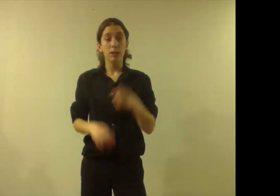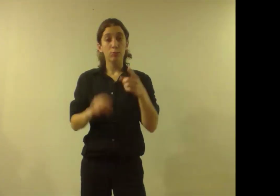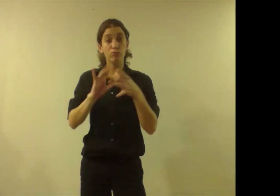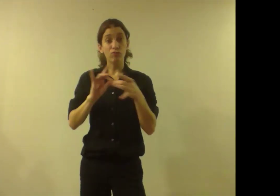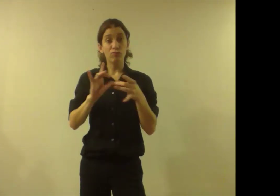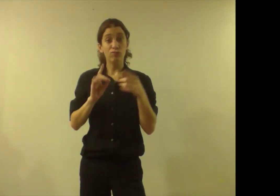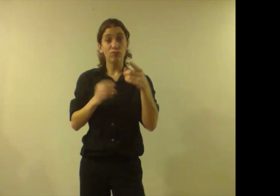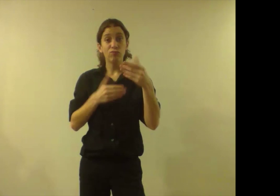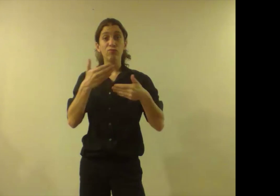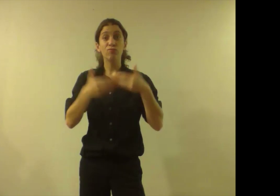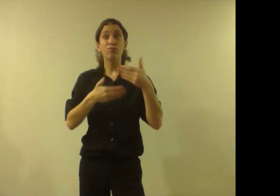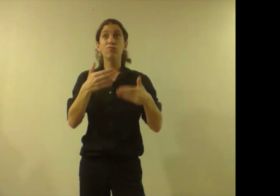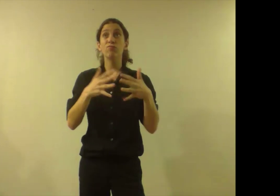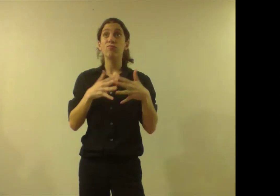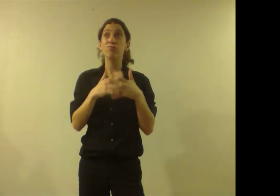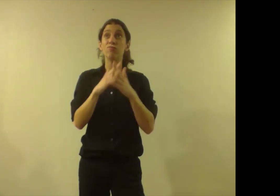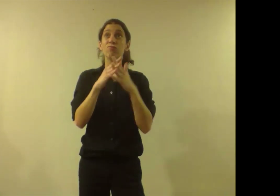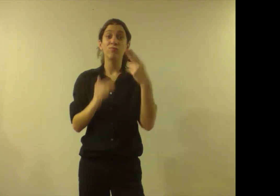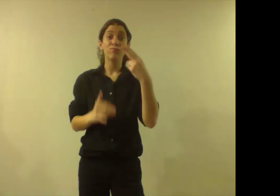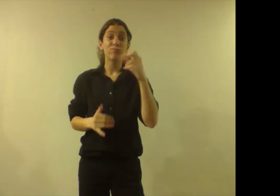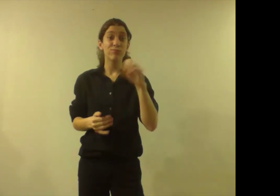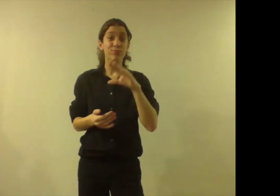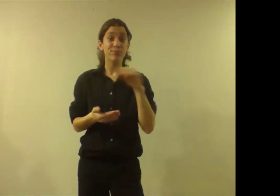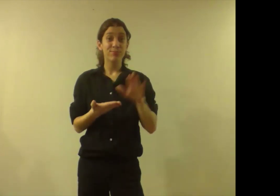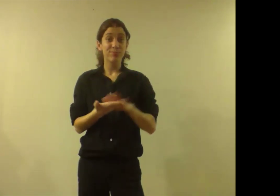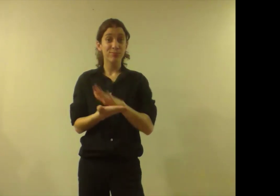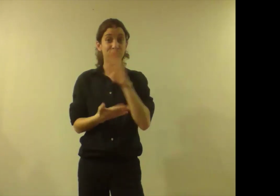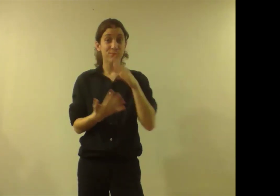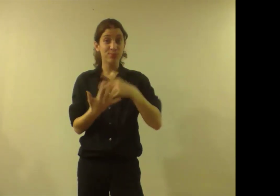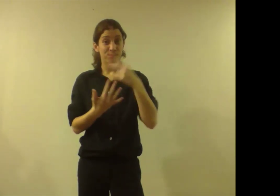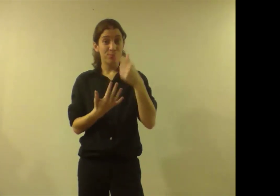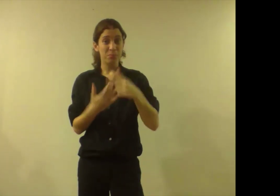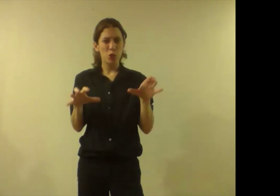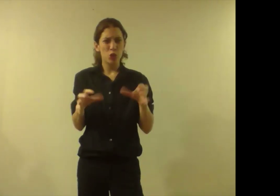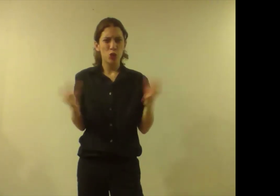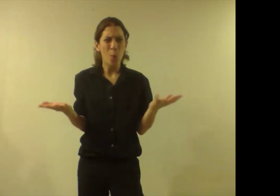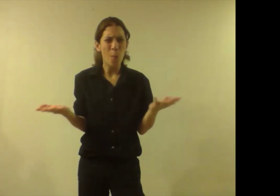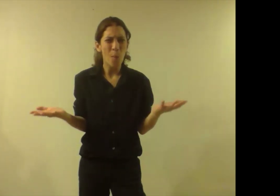Emily Schwartz: You said, you are in the process of establishing a program for high school and college students